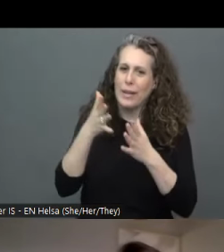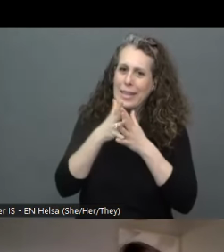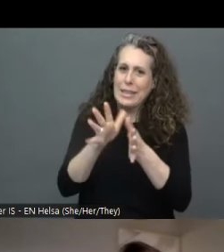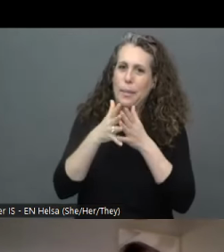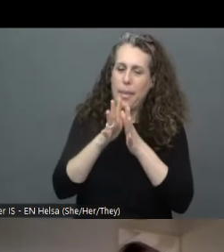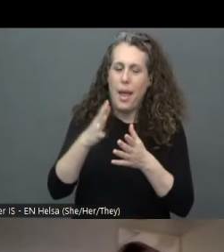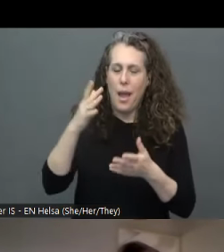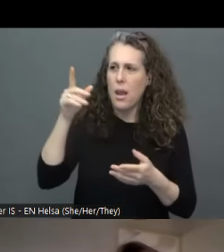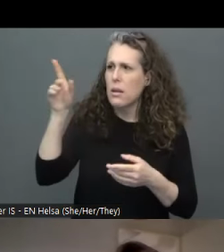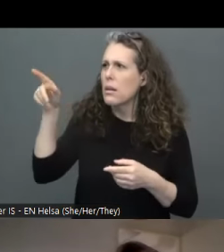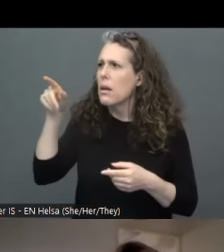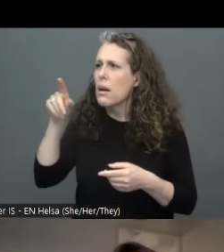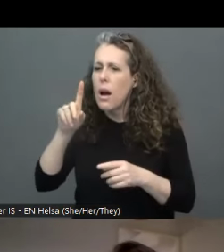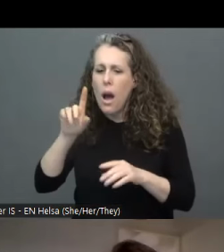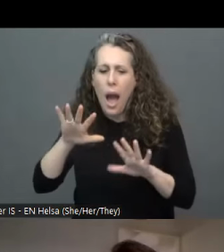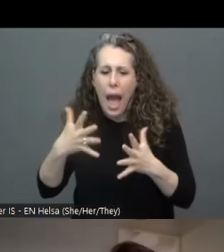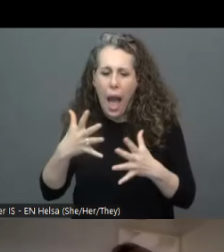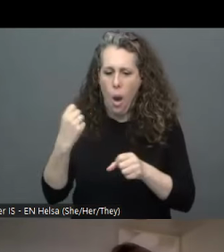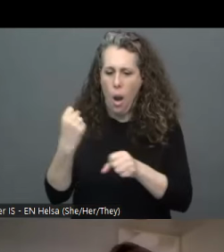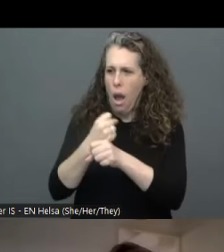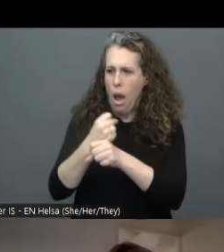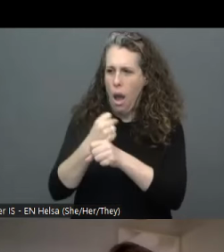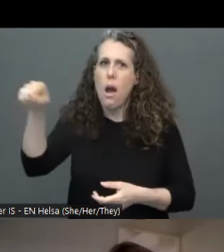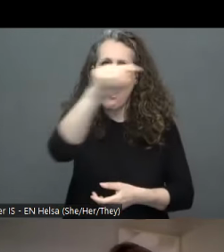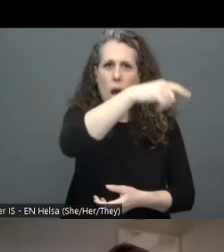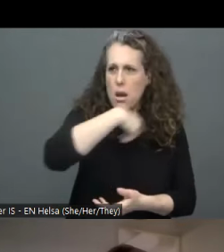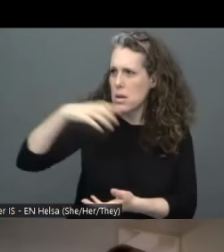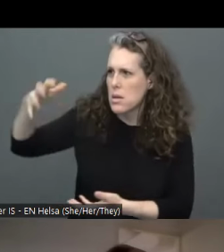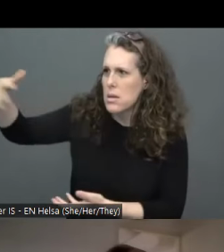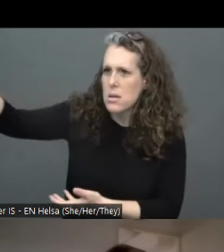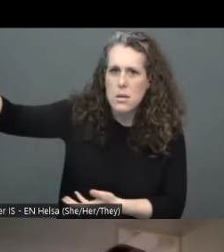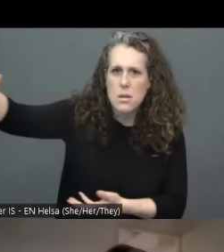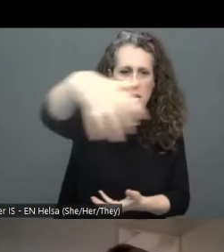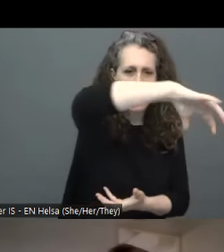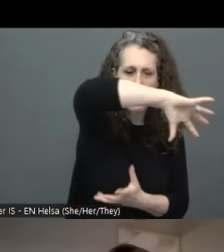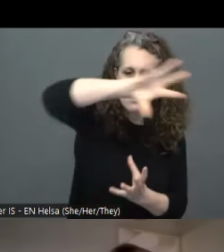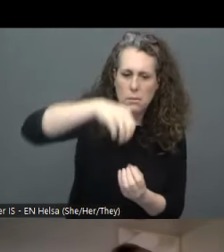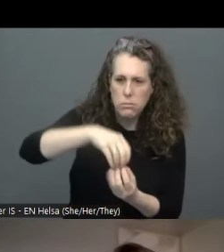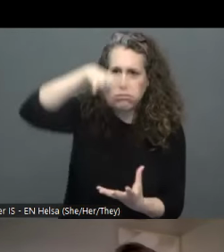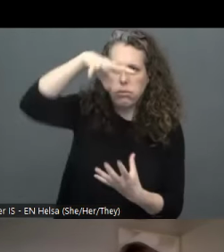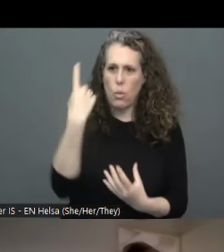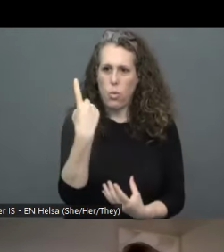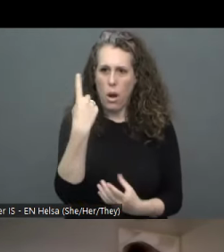around disability inclusive. We found working with Working Group 1 members that there was a